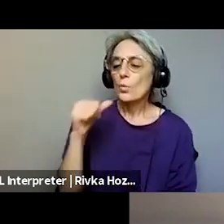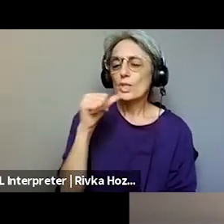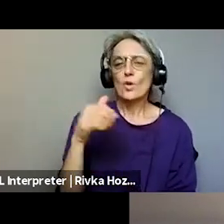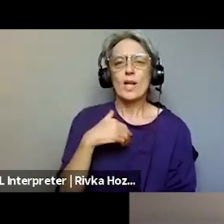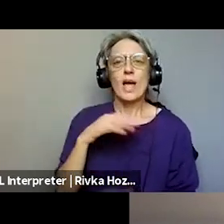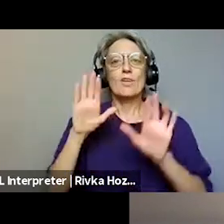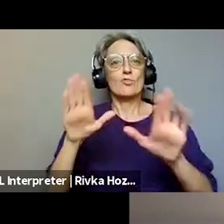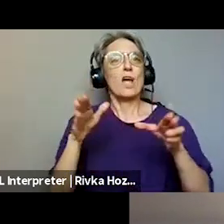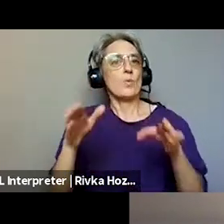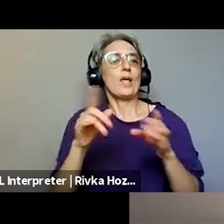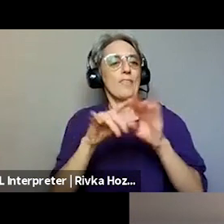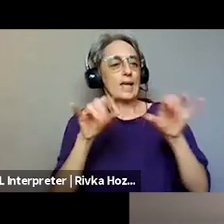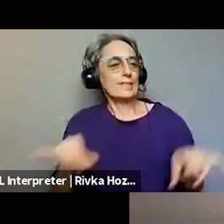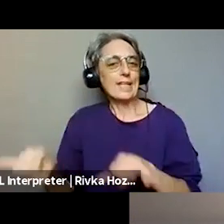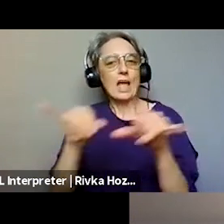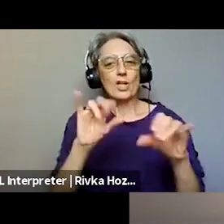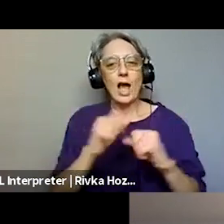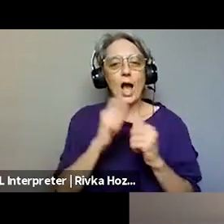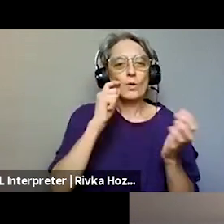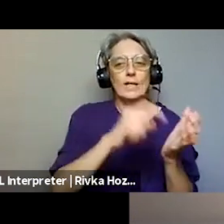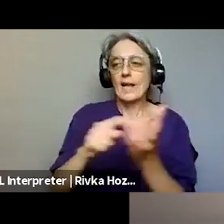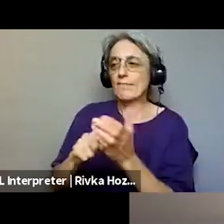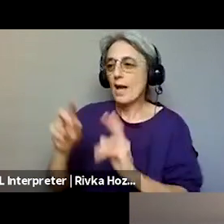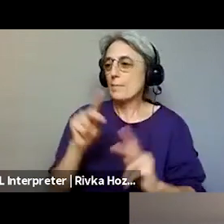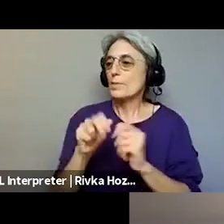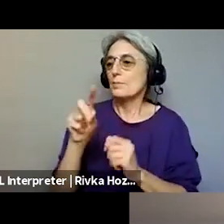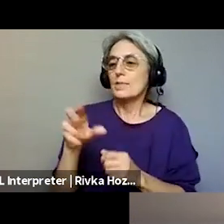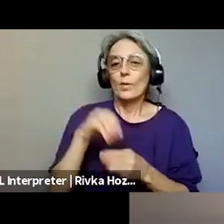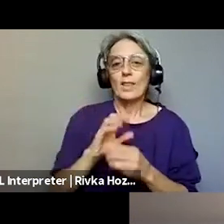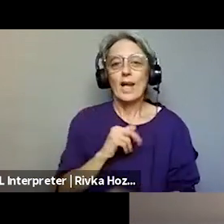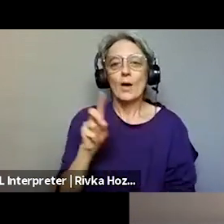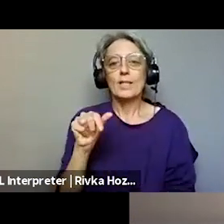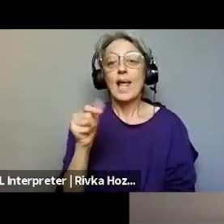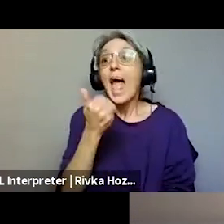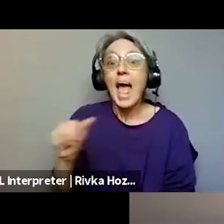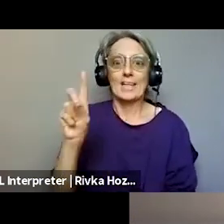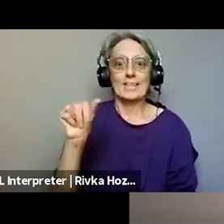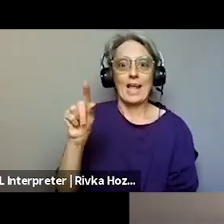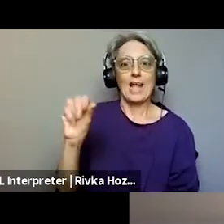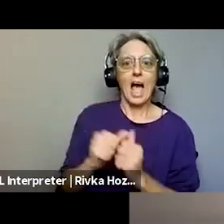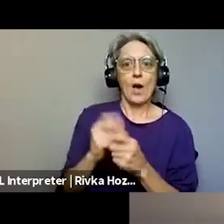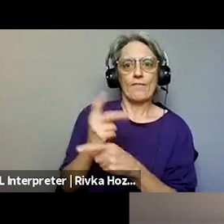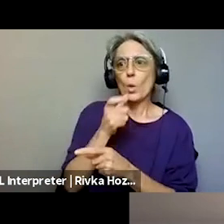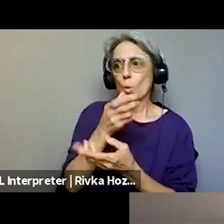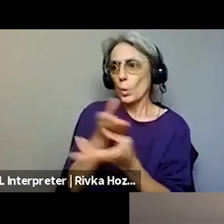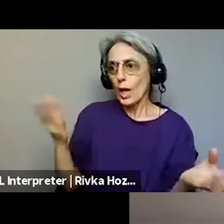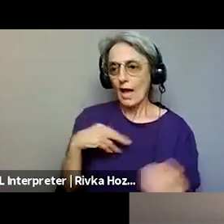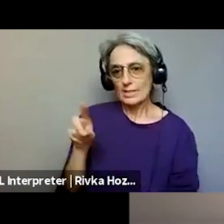of identifying people with disabilities in any data. So that that is prohibitive as well.